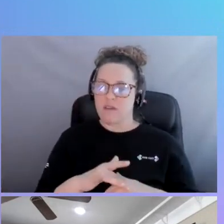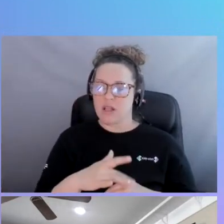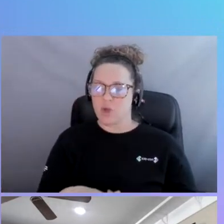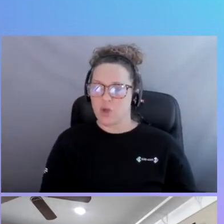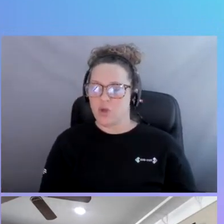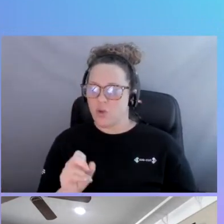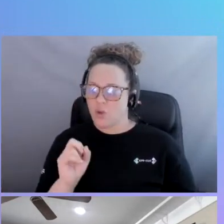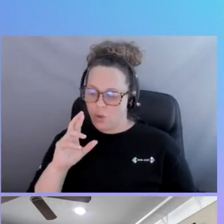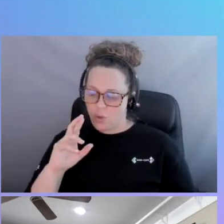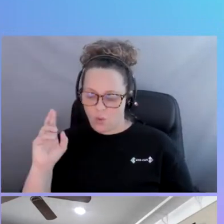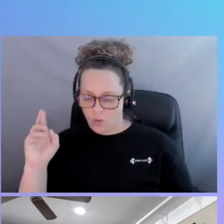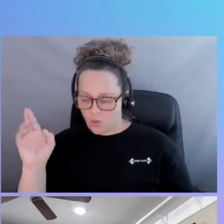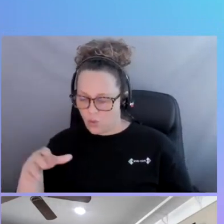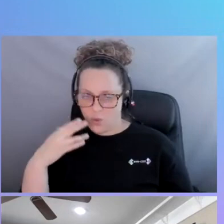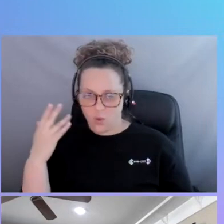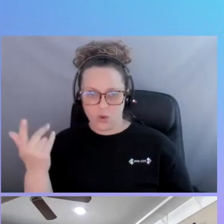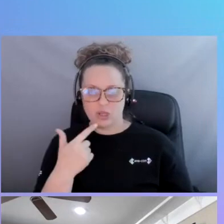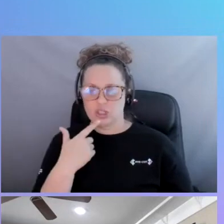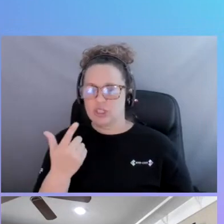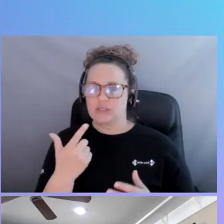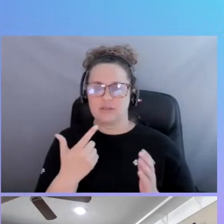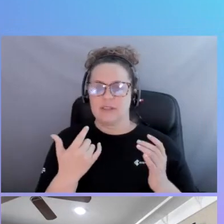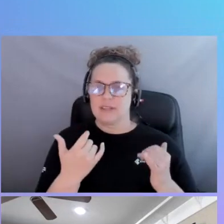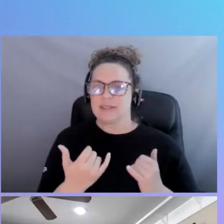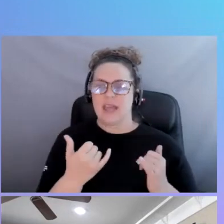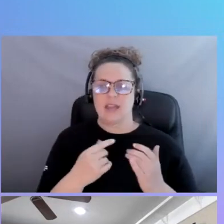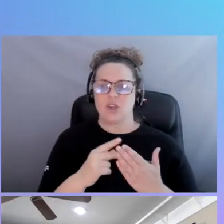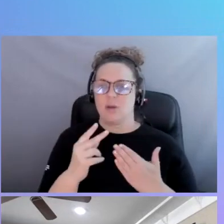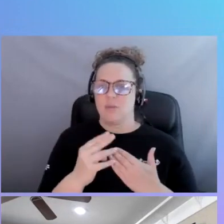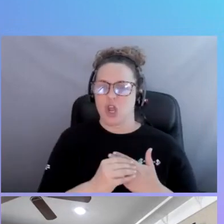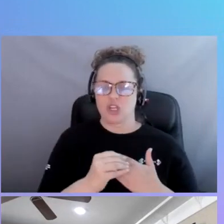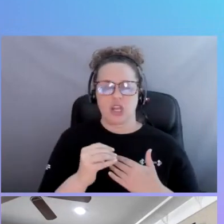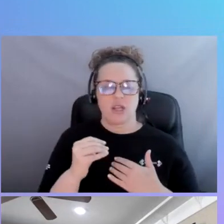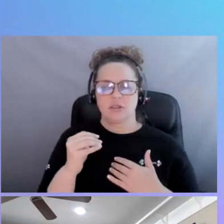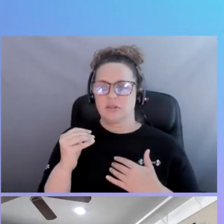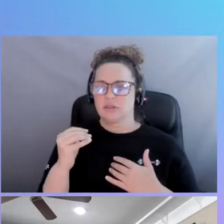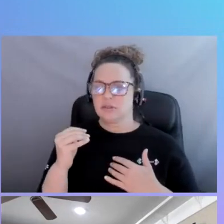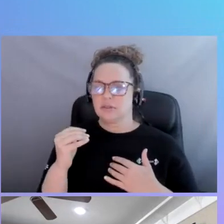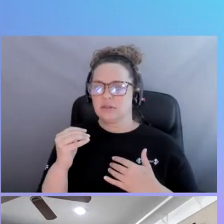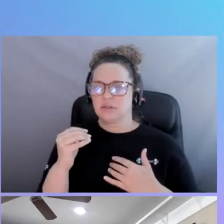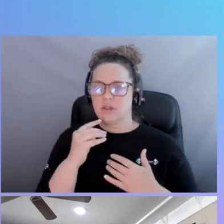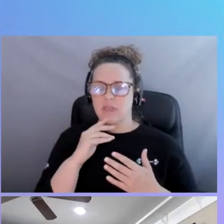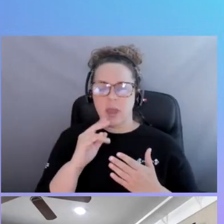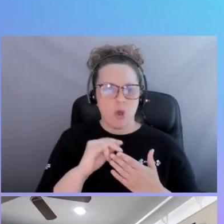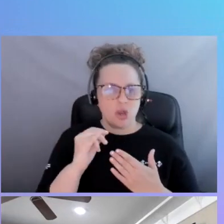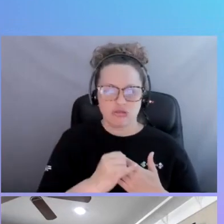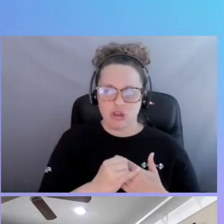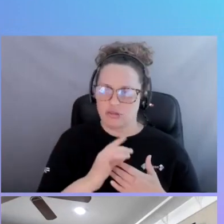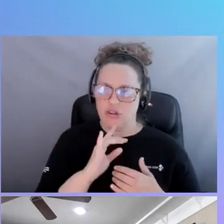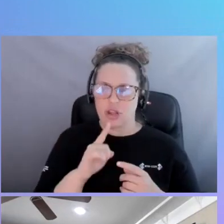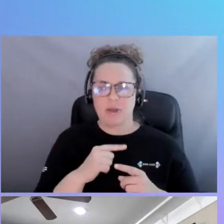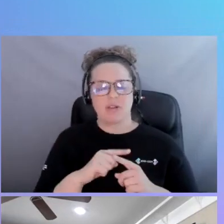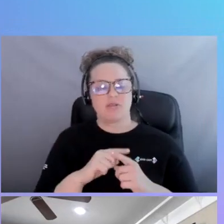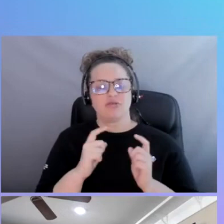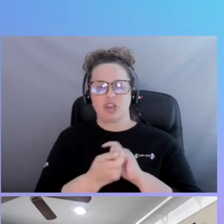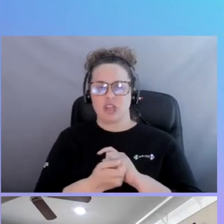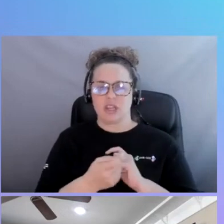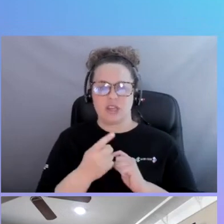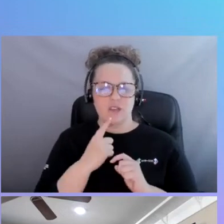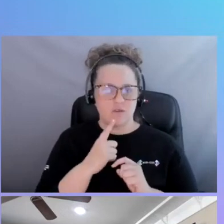just a status on a project. Talking about the great change and improvement of digital accessibility. So sometimes